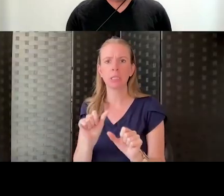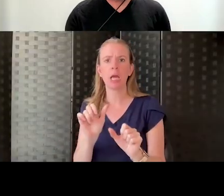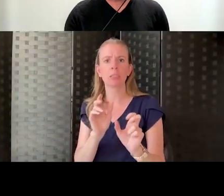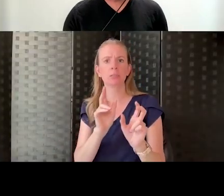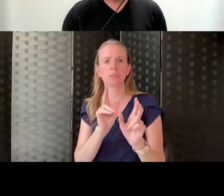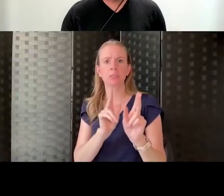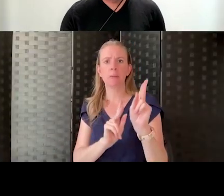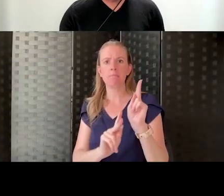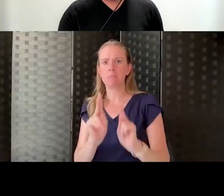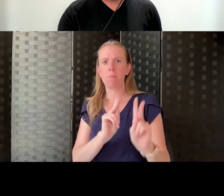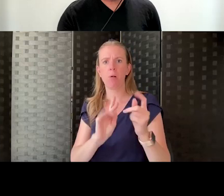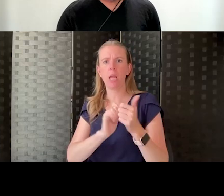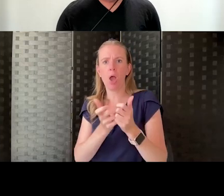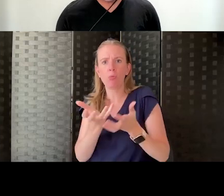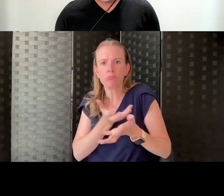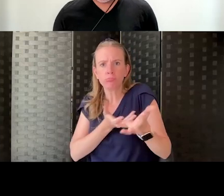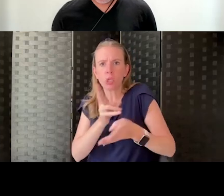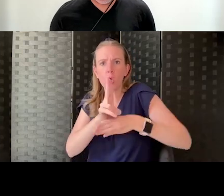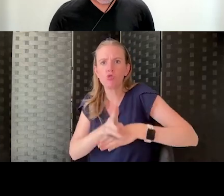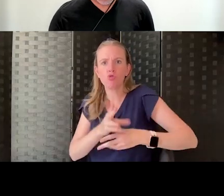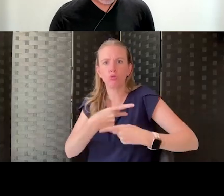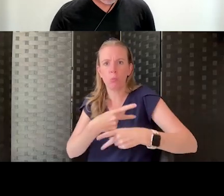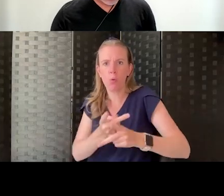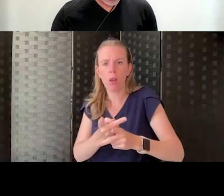interact with the products that we build on a day-to-day basis.